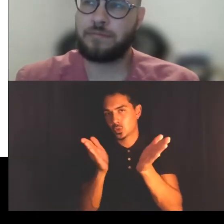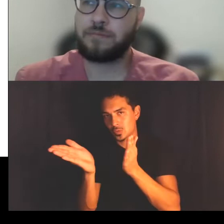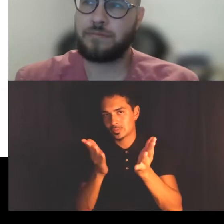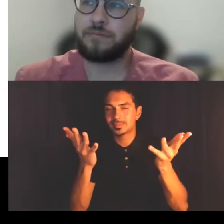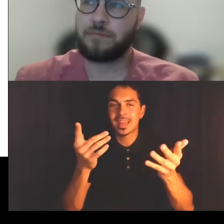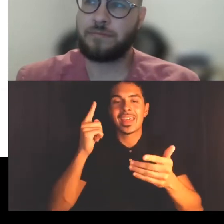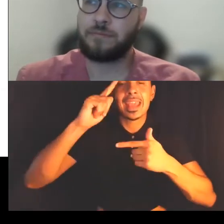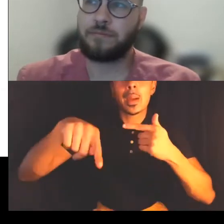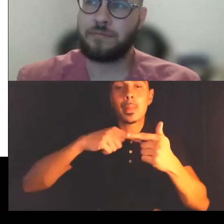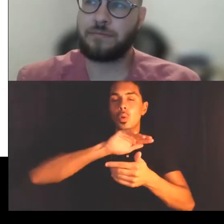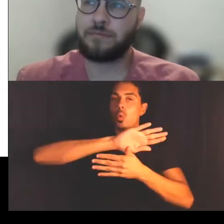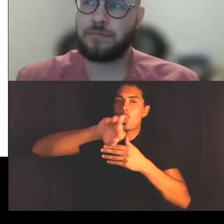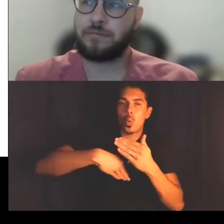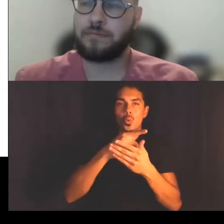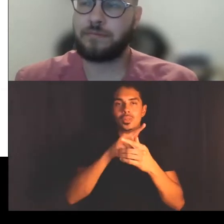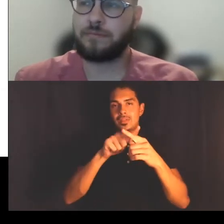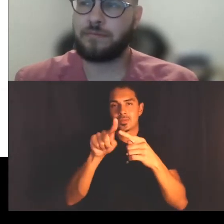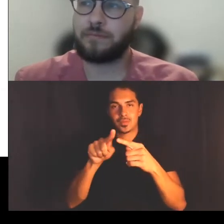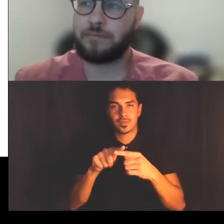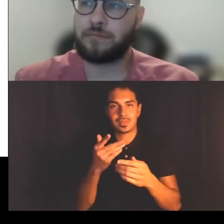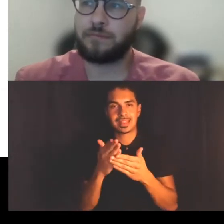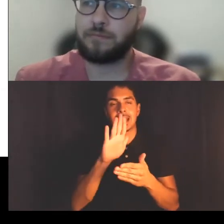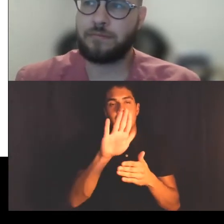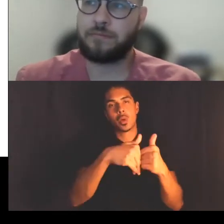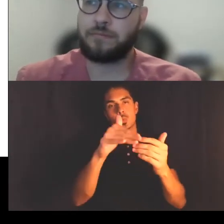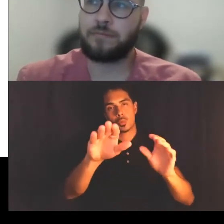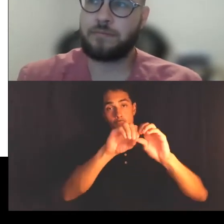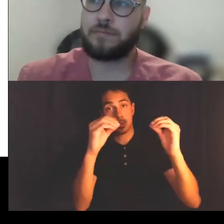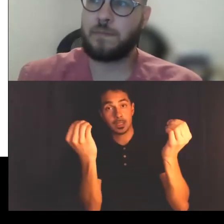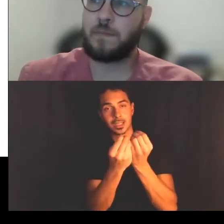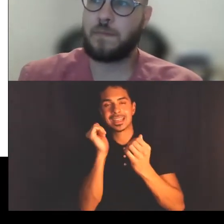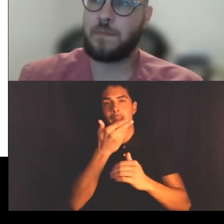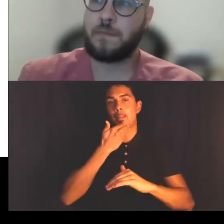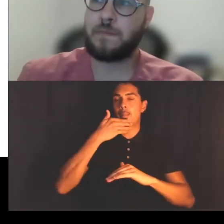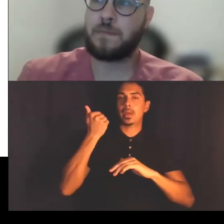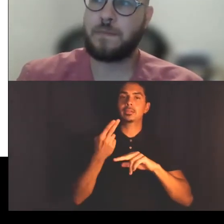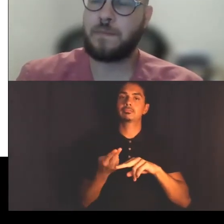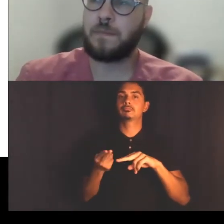about how your organization has security culture,